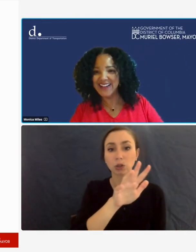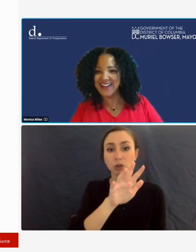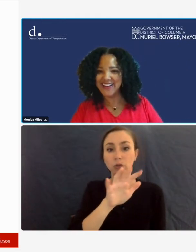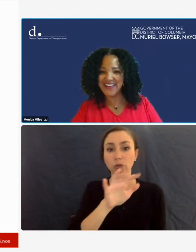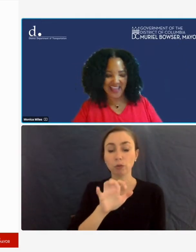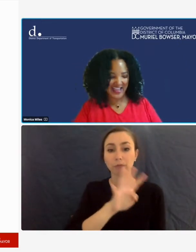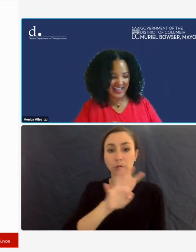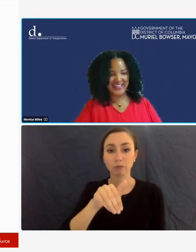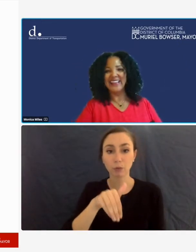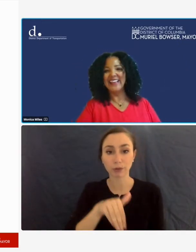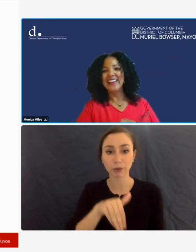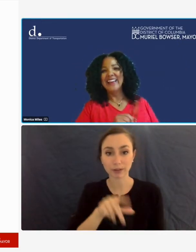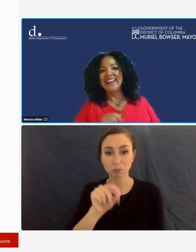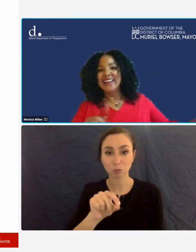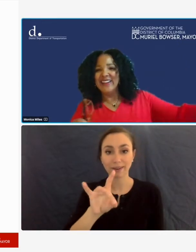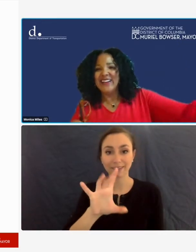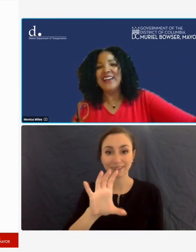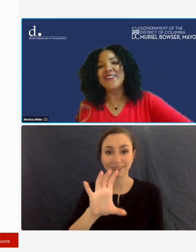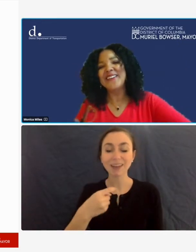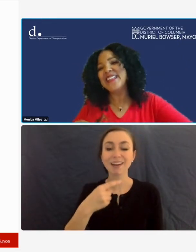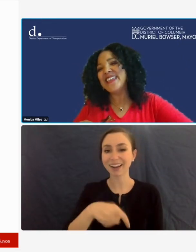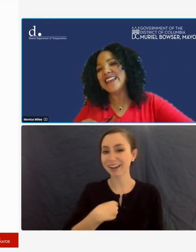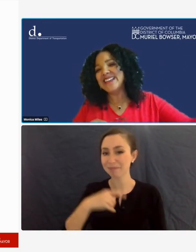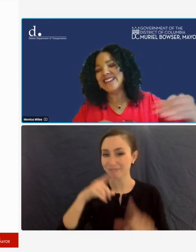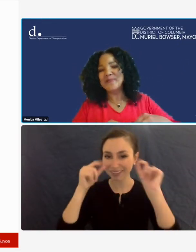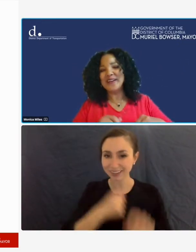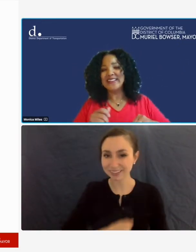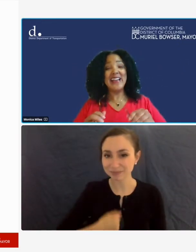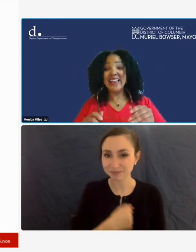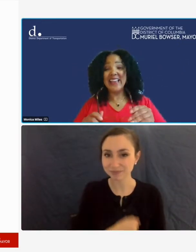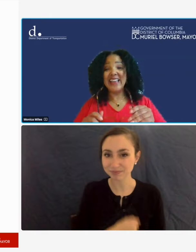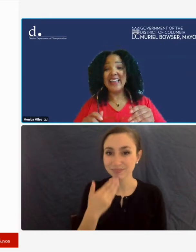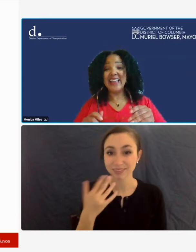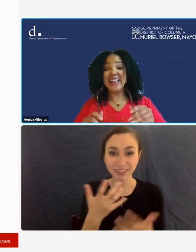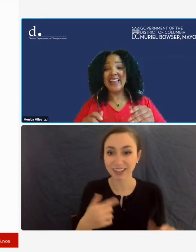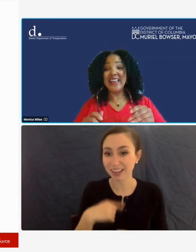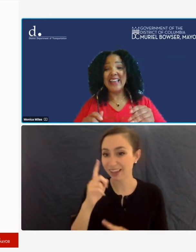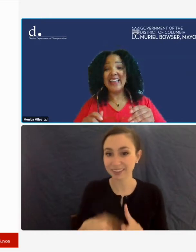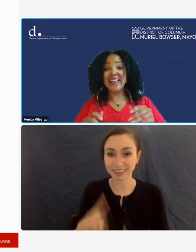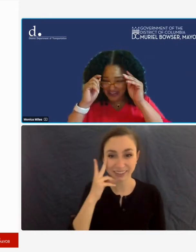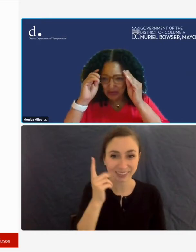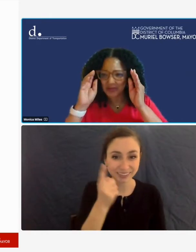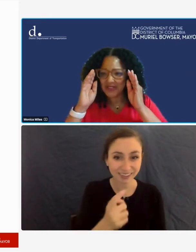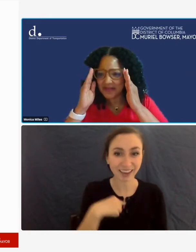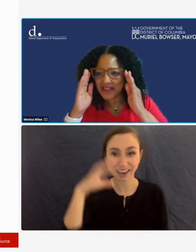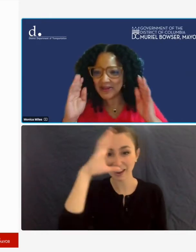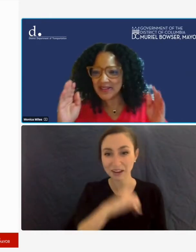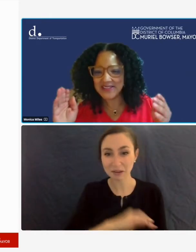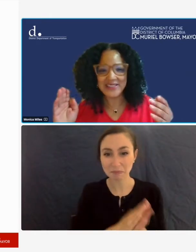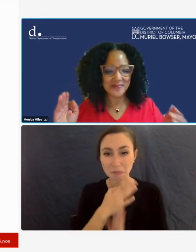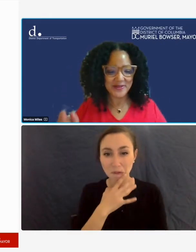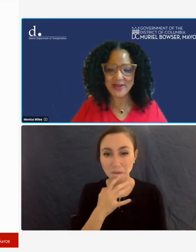okay okay thank you so much yeah i can't see i guess i'm getting old now i can see okay so i'm